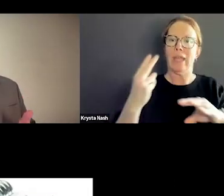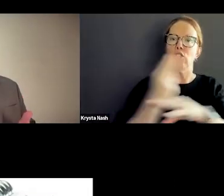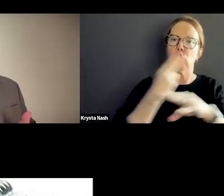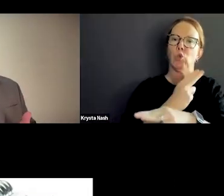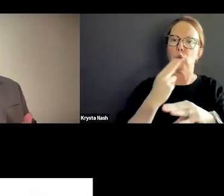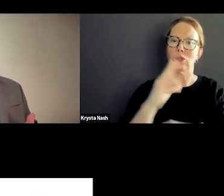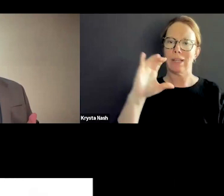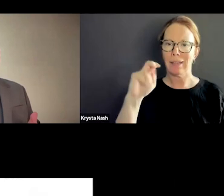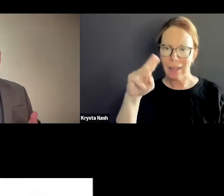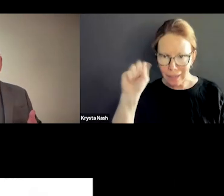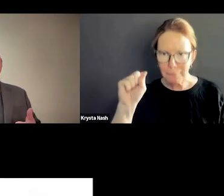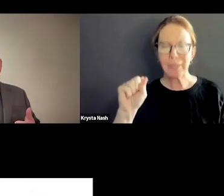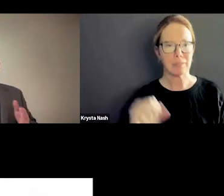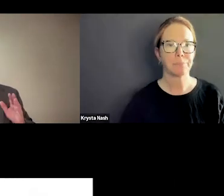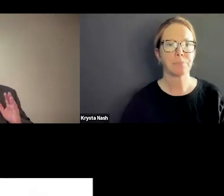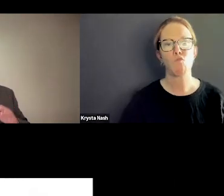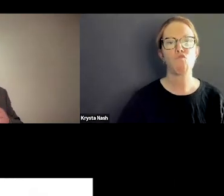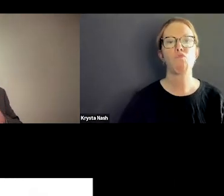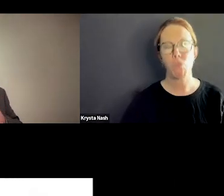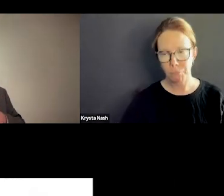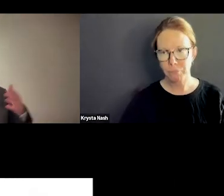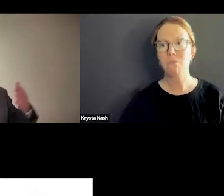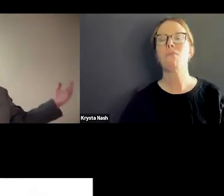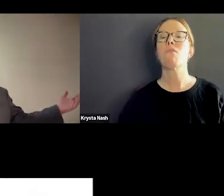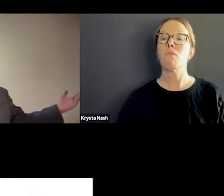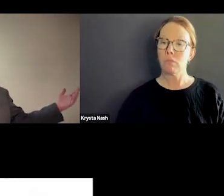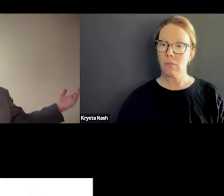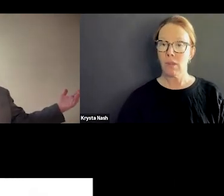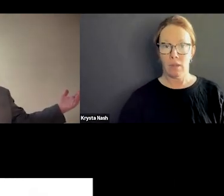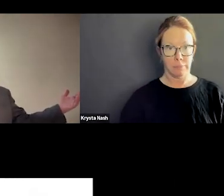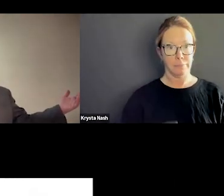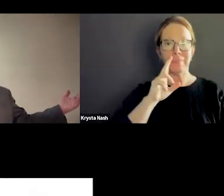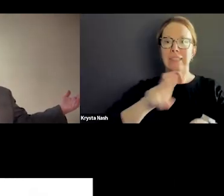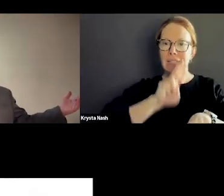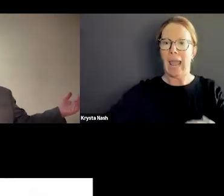for people to participate in. Now when we look at the large national epidemiological data,